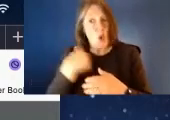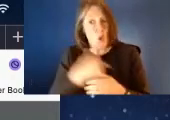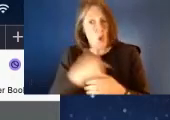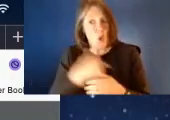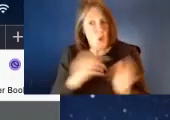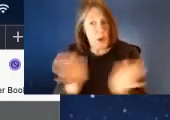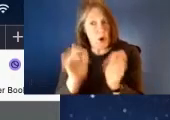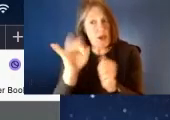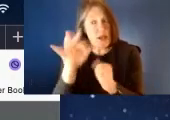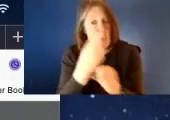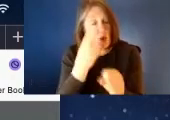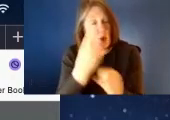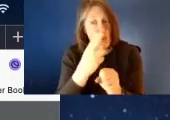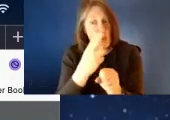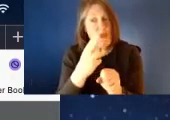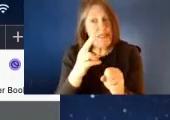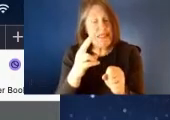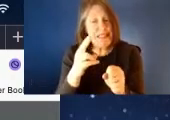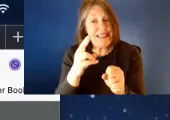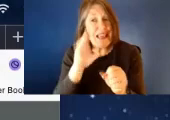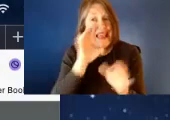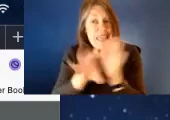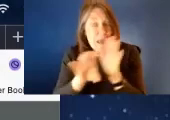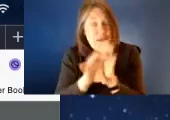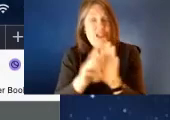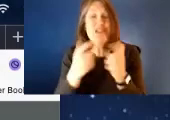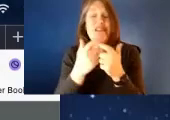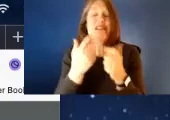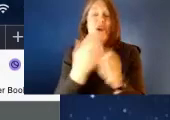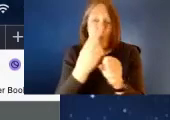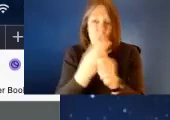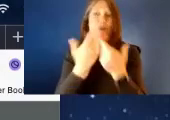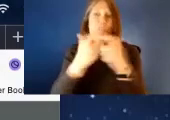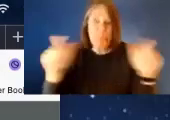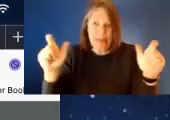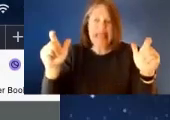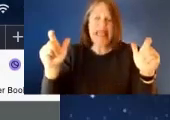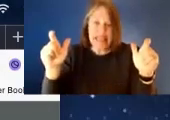06:44:40 to load images up to that size, so that they really expand and make it easy to